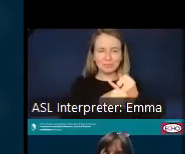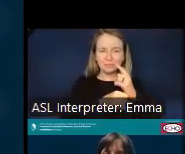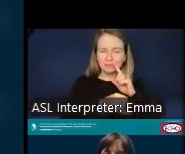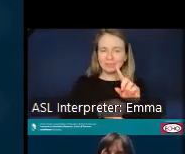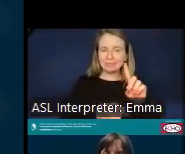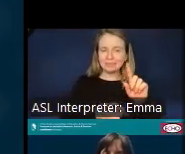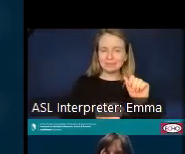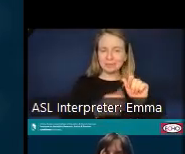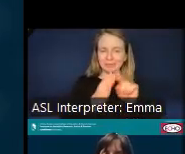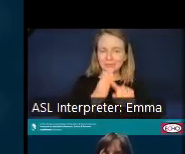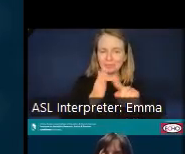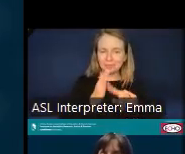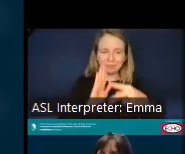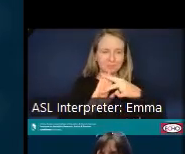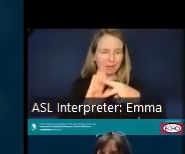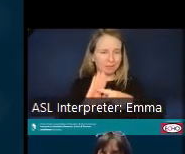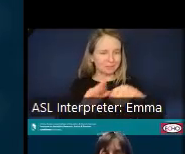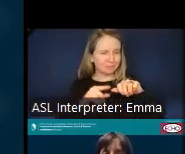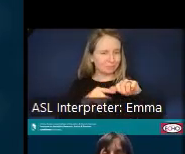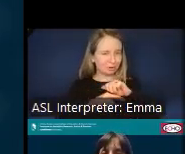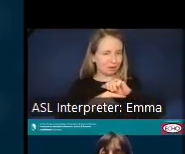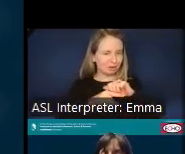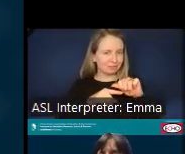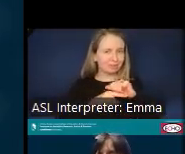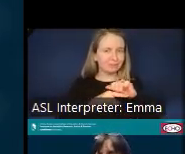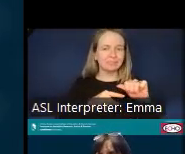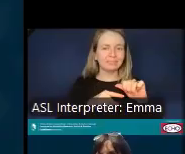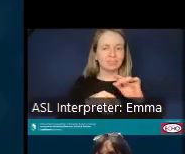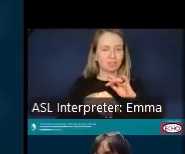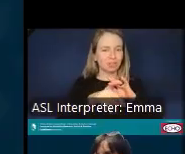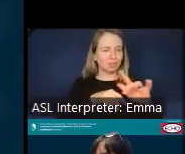Research, Policy and Practice, Early Intervention ECHO. We're